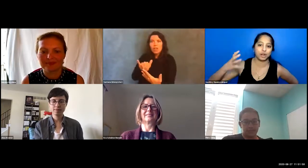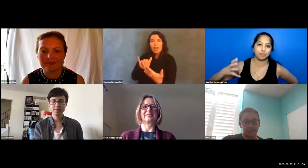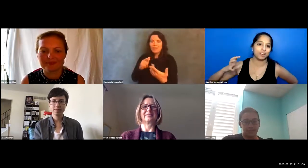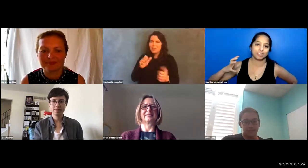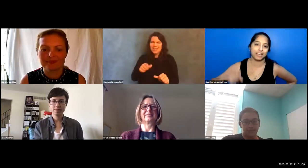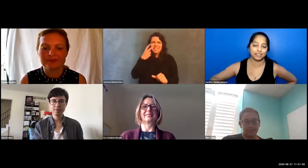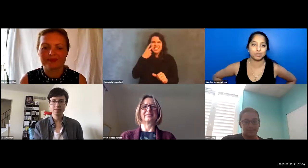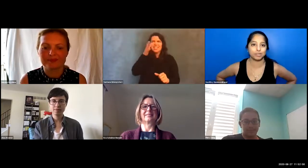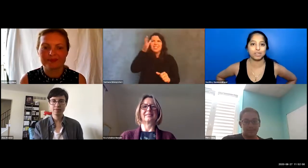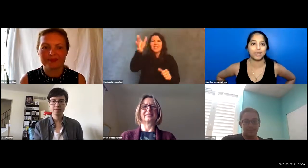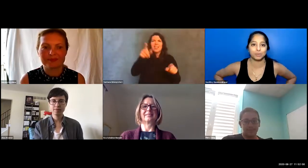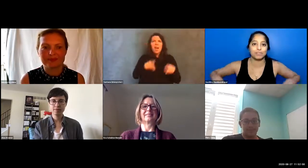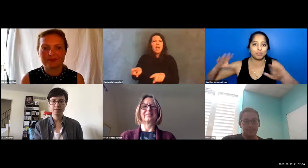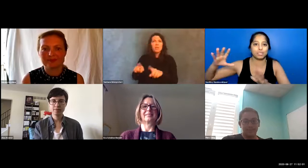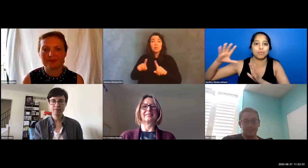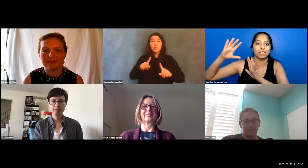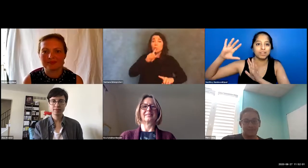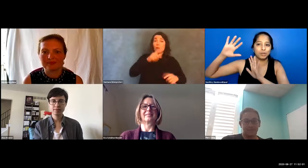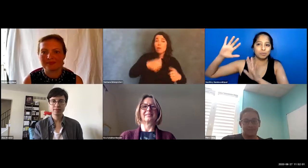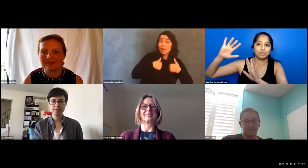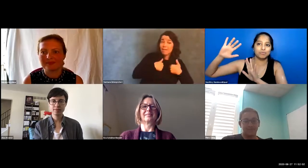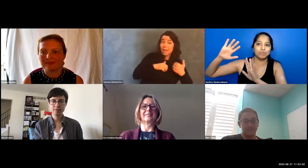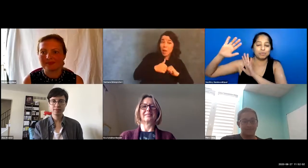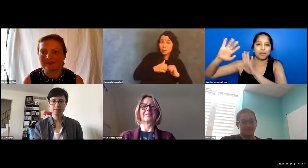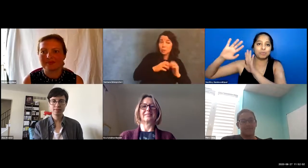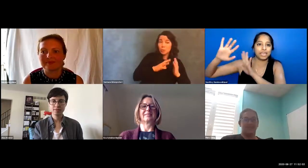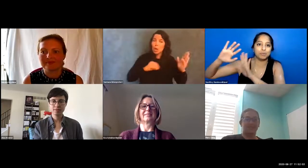and try to model that as well as we can. I have something that would maybe replicate